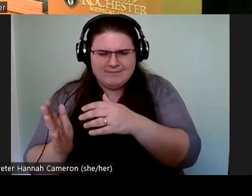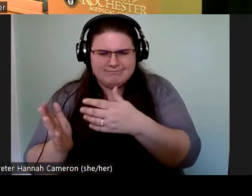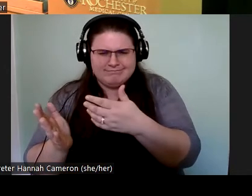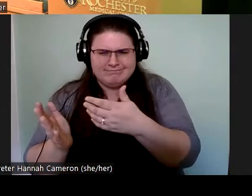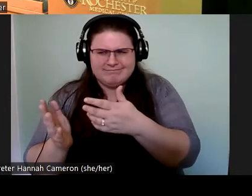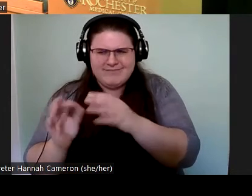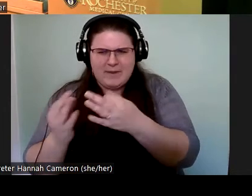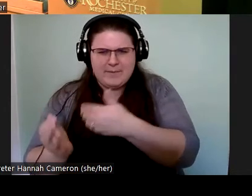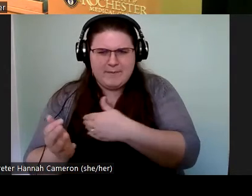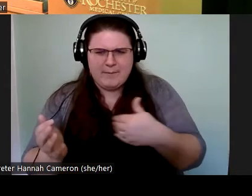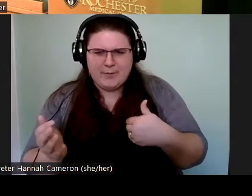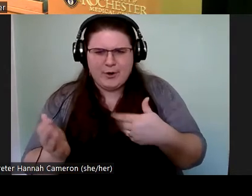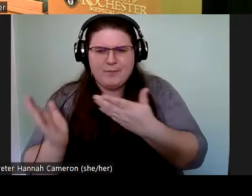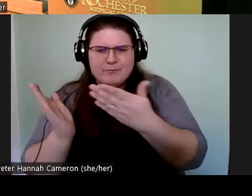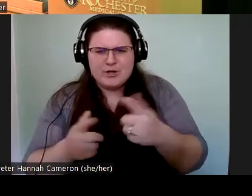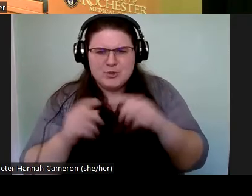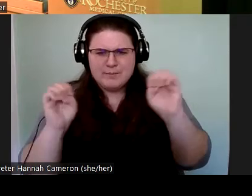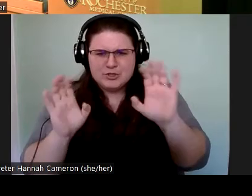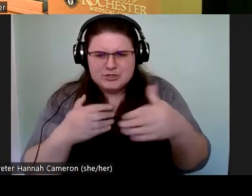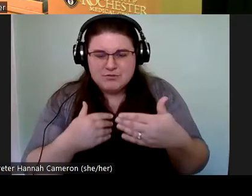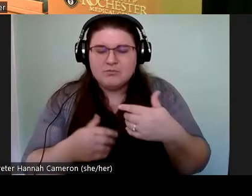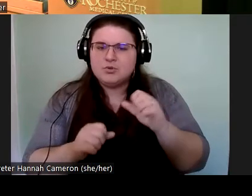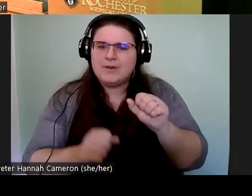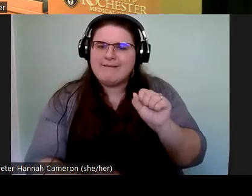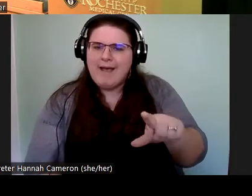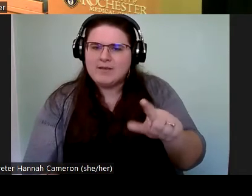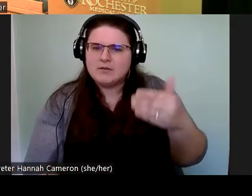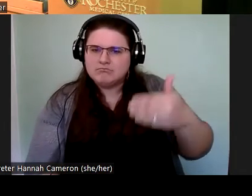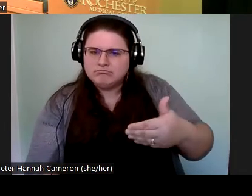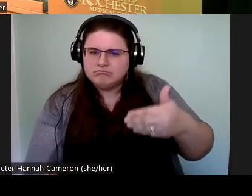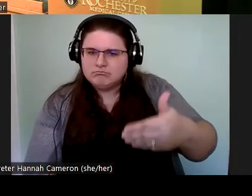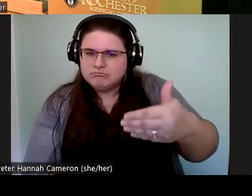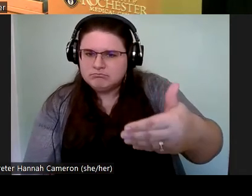second day and the third day and the fourth day right as they start to get better you don't it